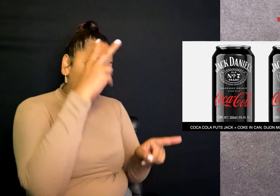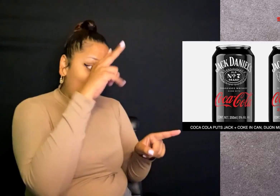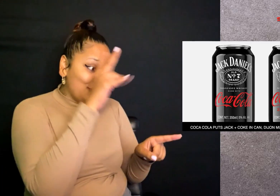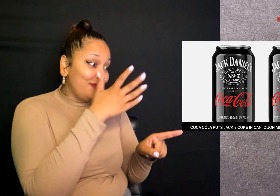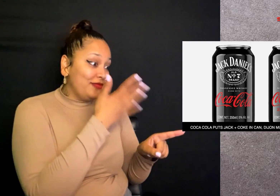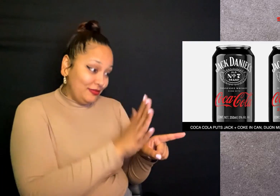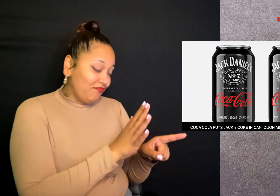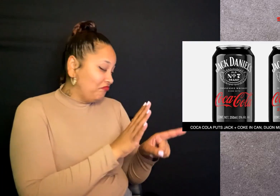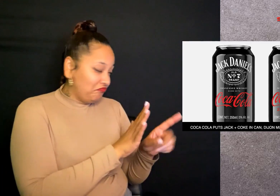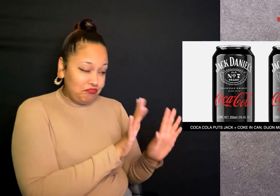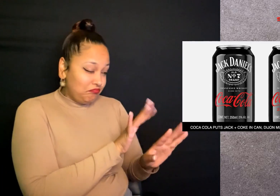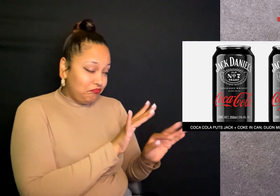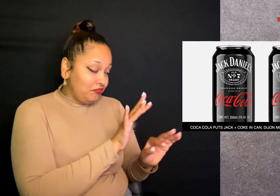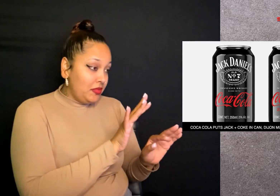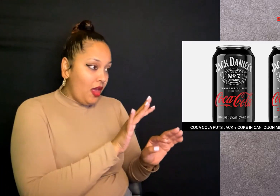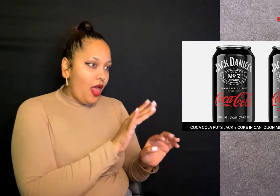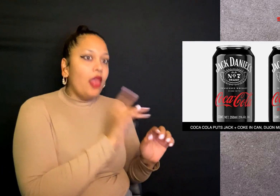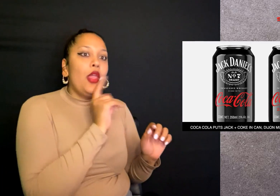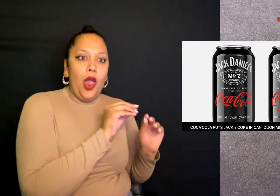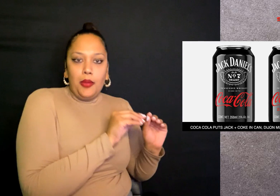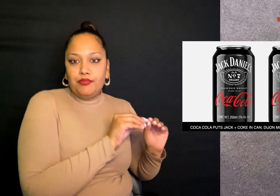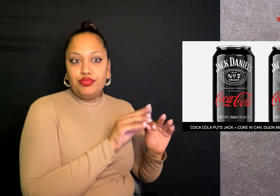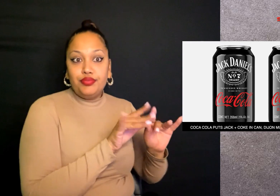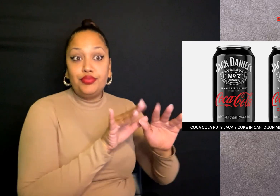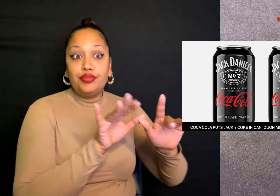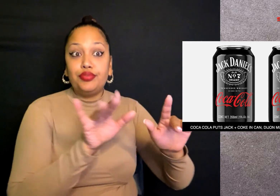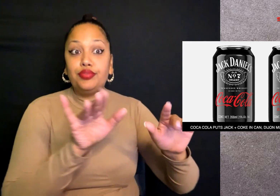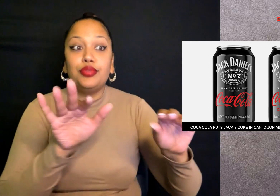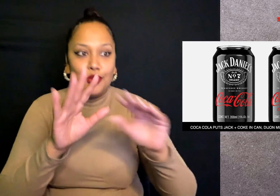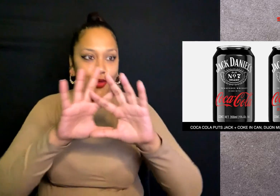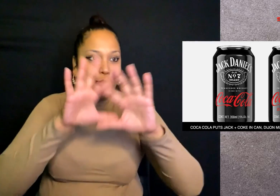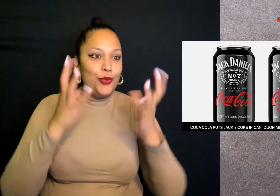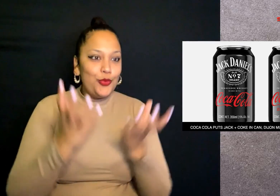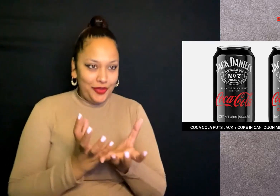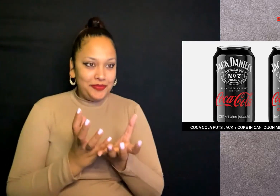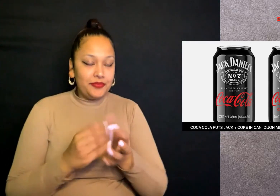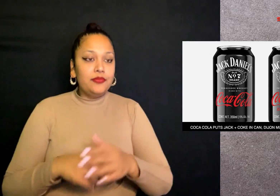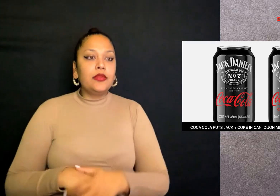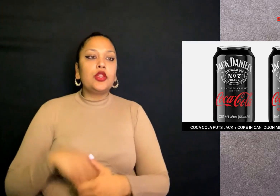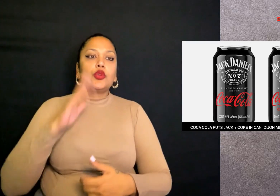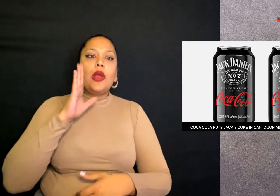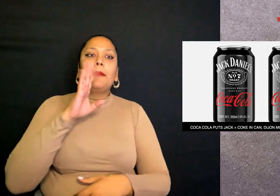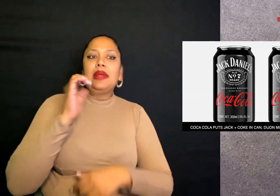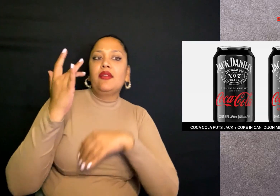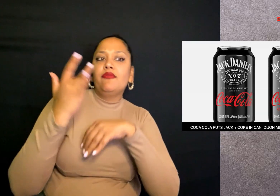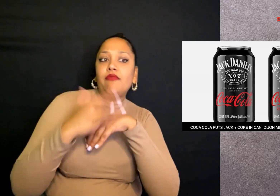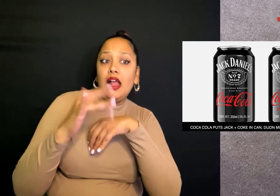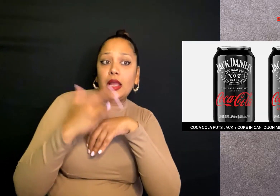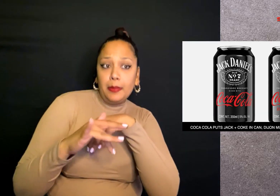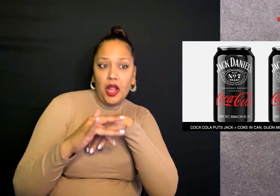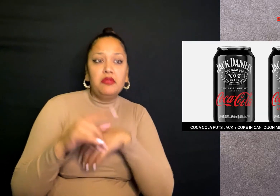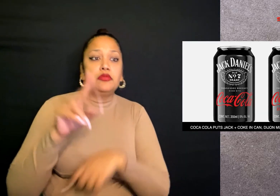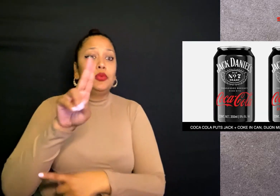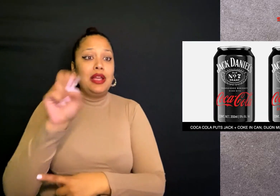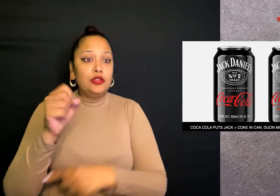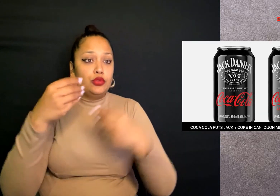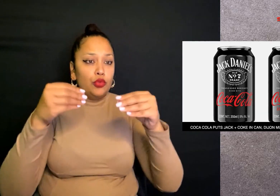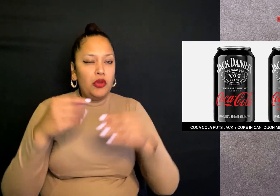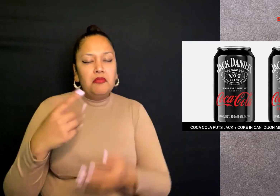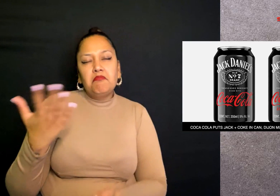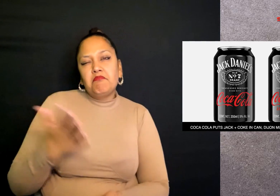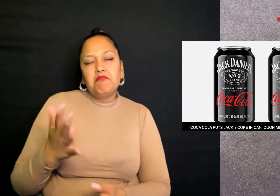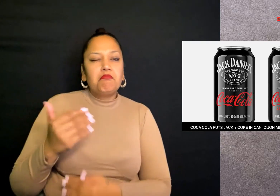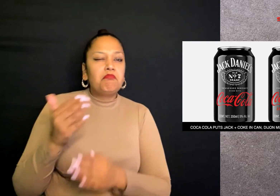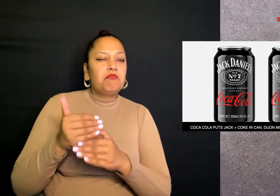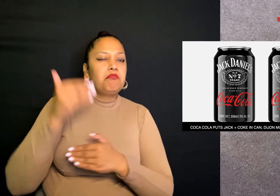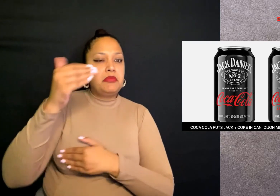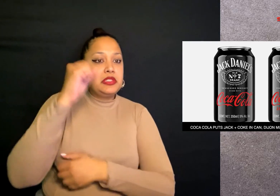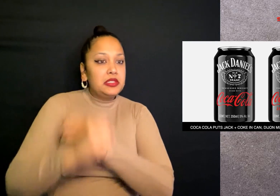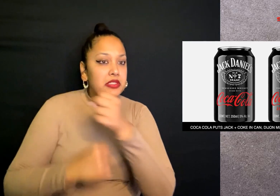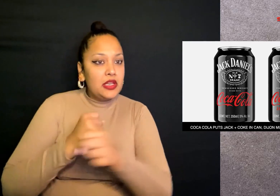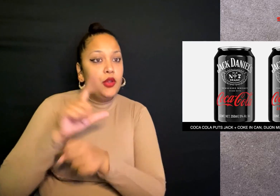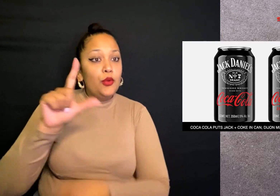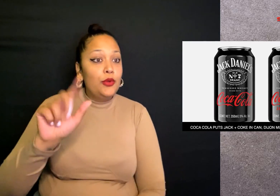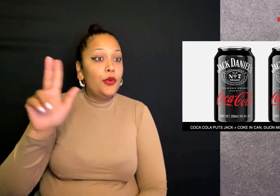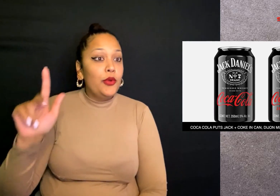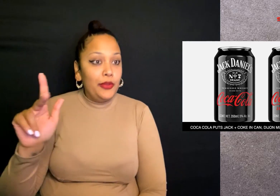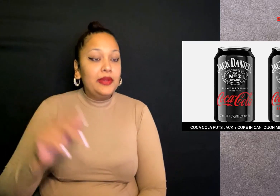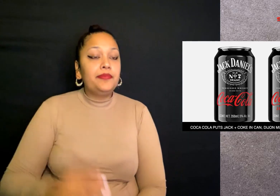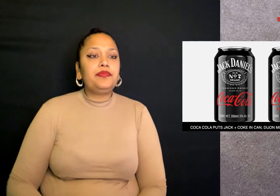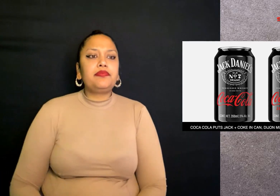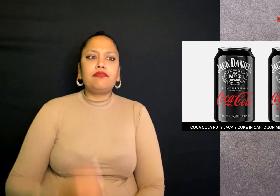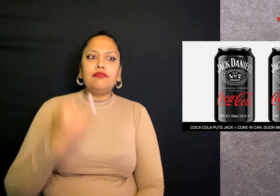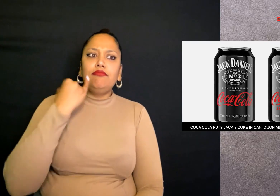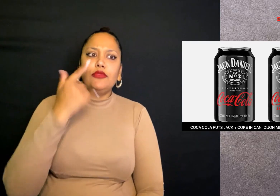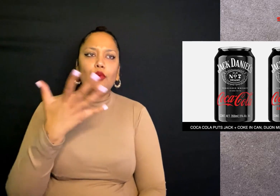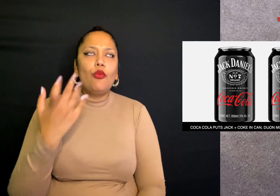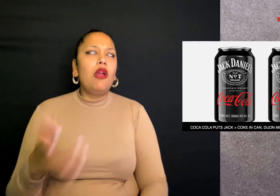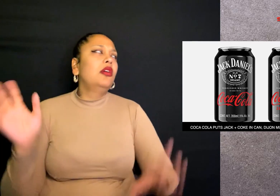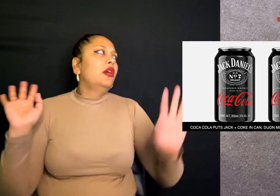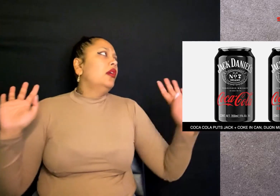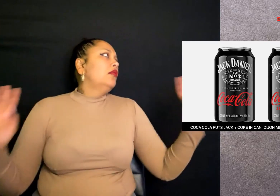will be distributed worldwide they'll likely be available in US stores sometime in 2023